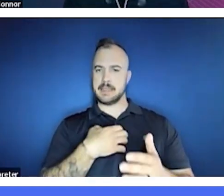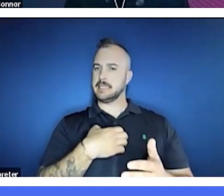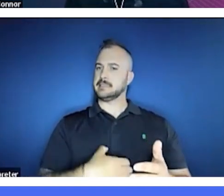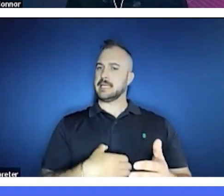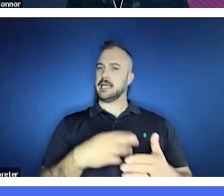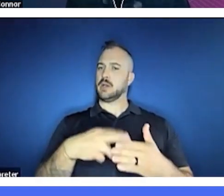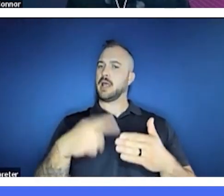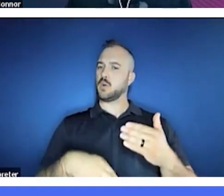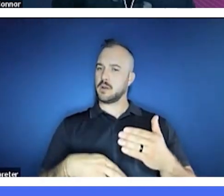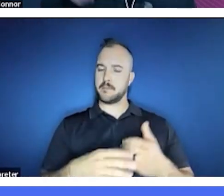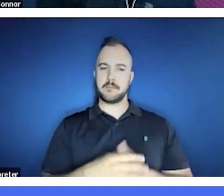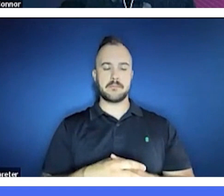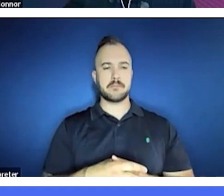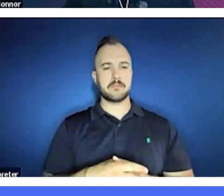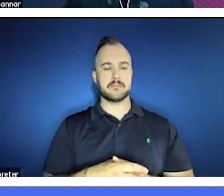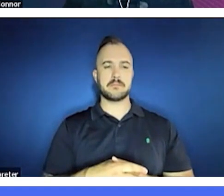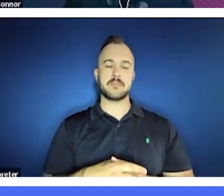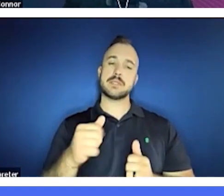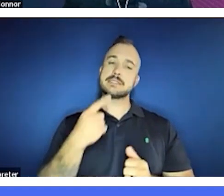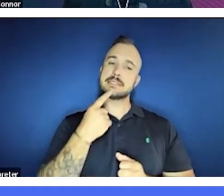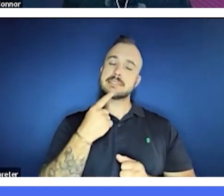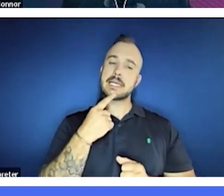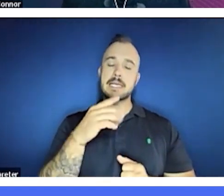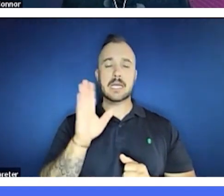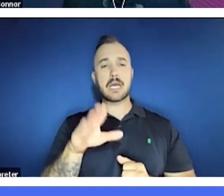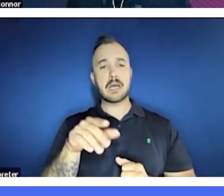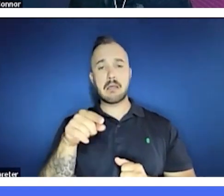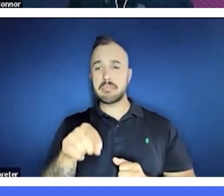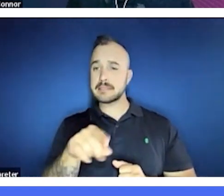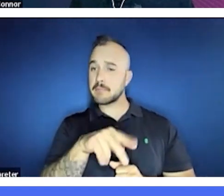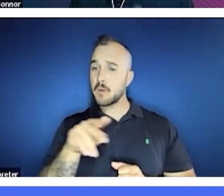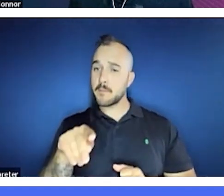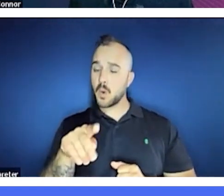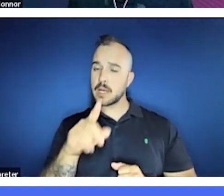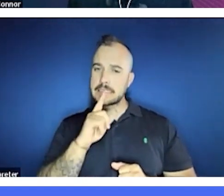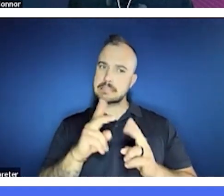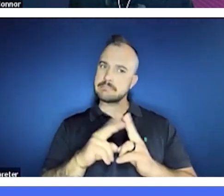could you go make this accessible? Say, here's a really accessible PowerPoint that I just observed at Tech Access Oklahoma,